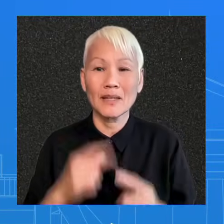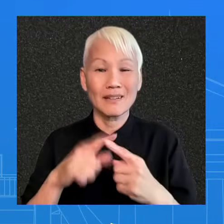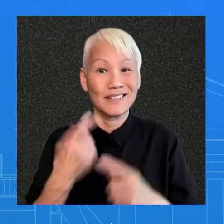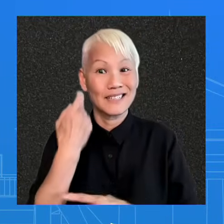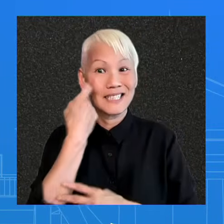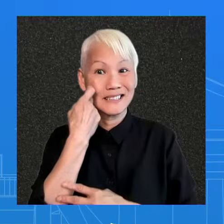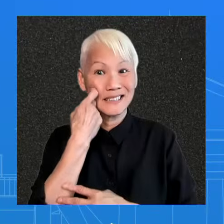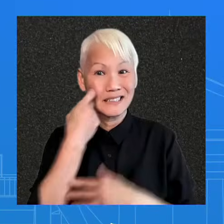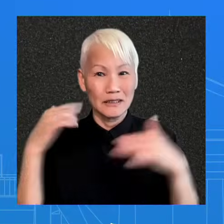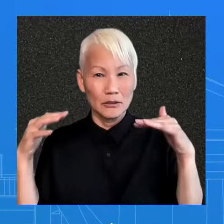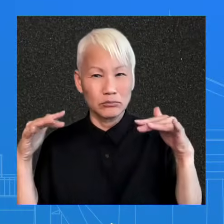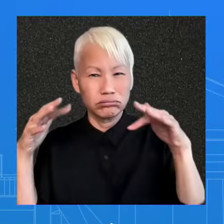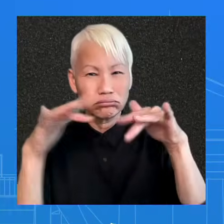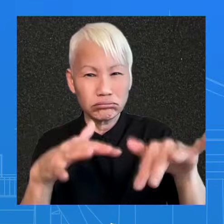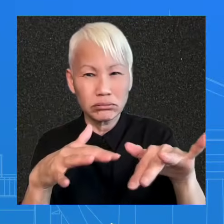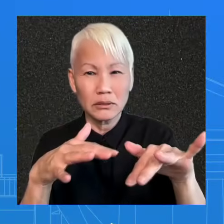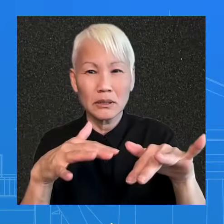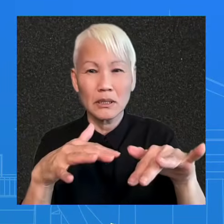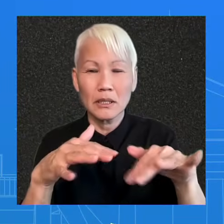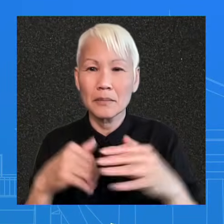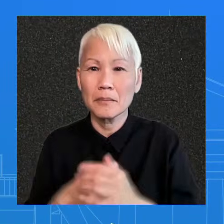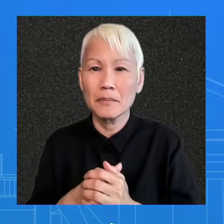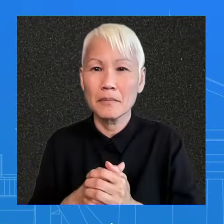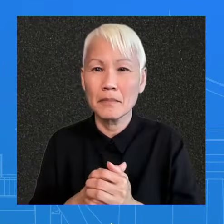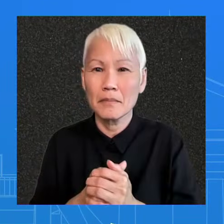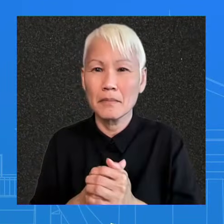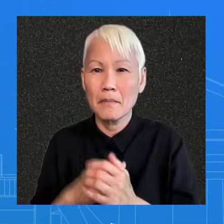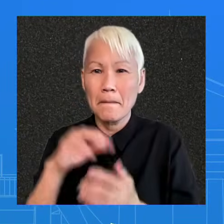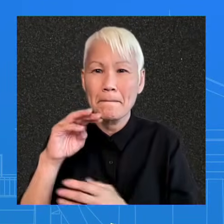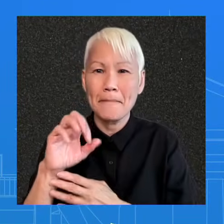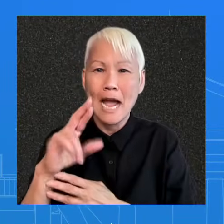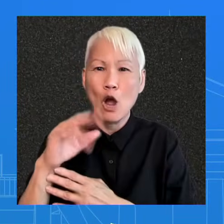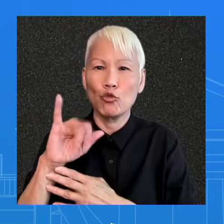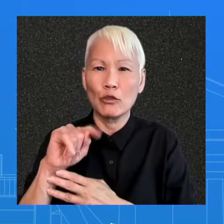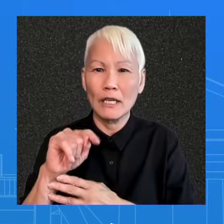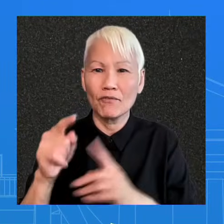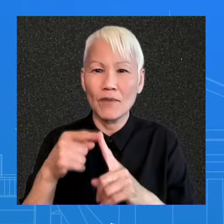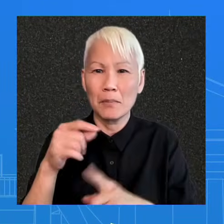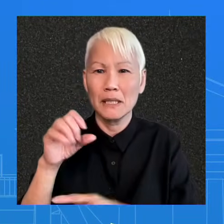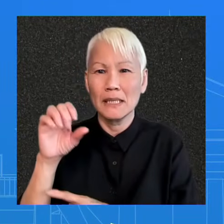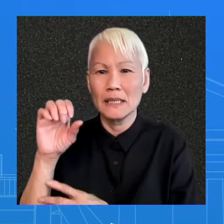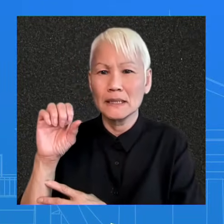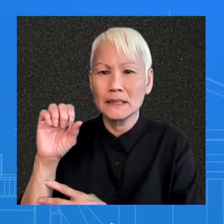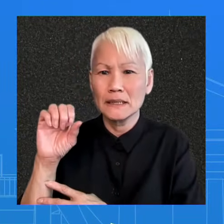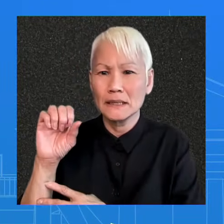I understand that the White House --you know, that the state authorities are investigating